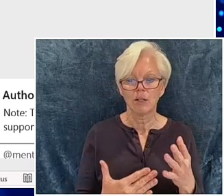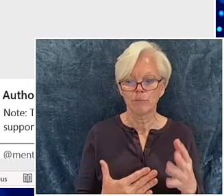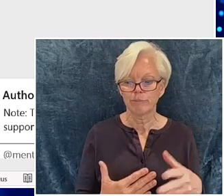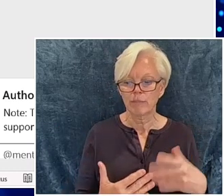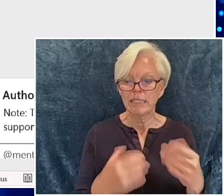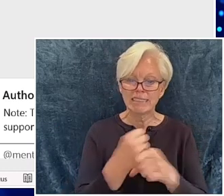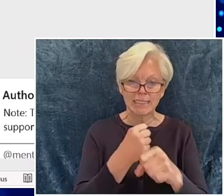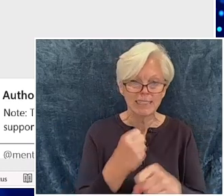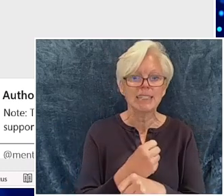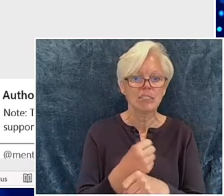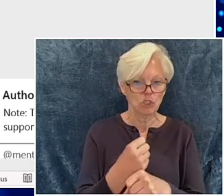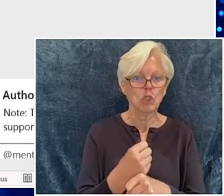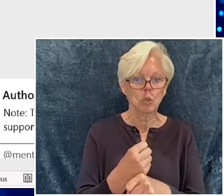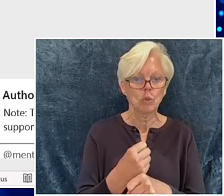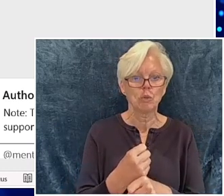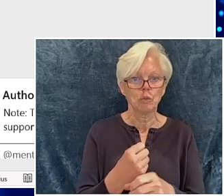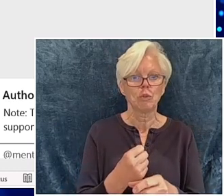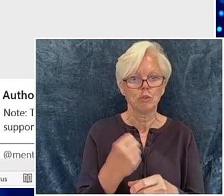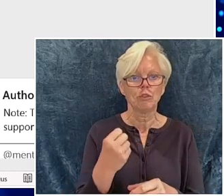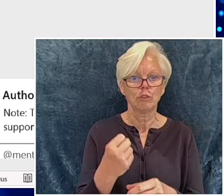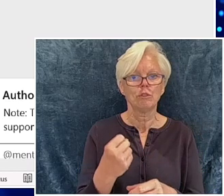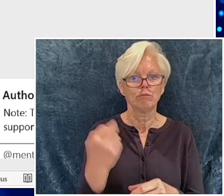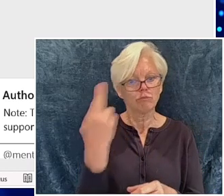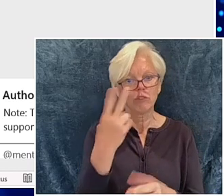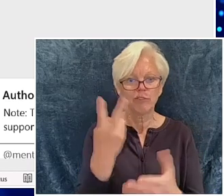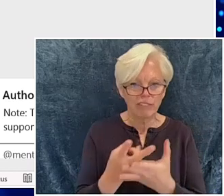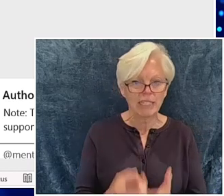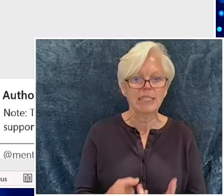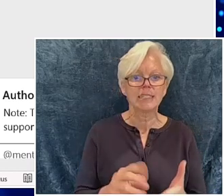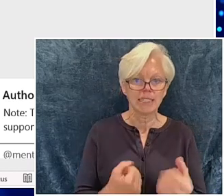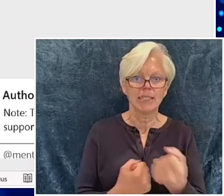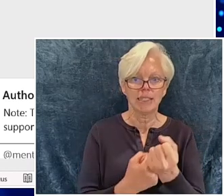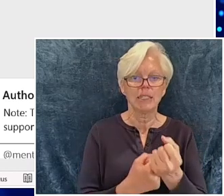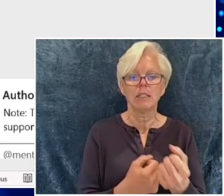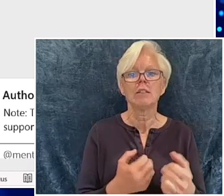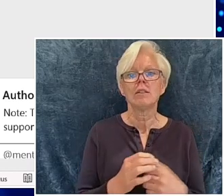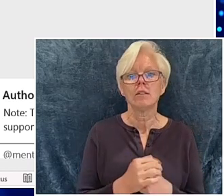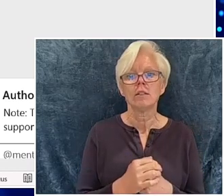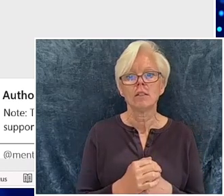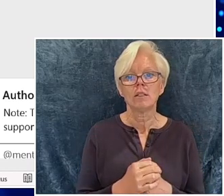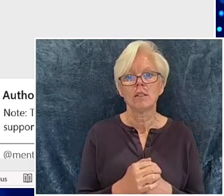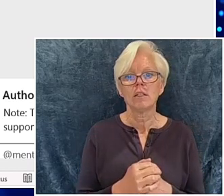validity. Dave is working on that as we speak, they're looking into that, but we